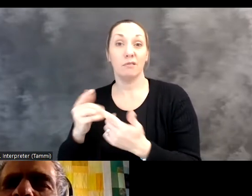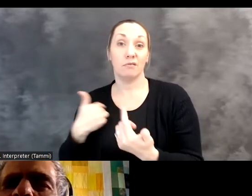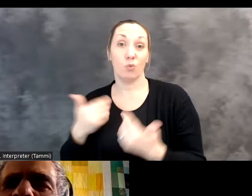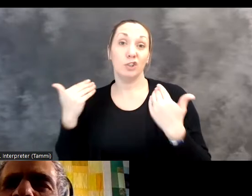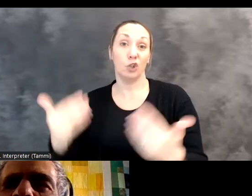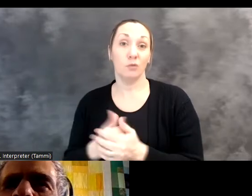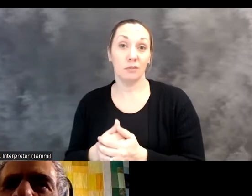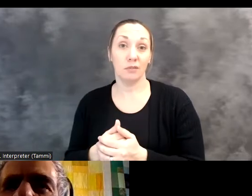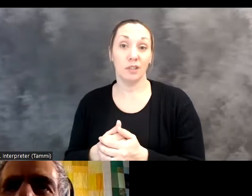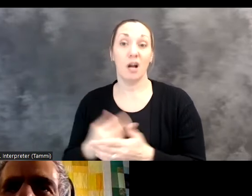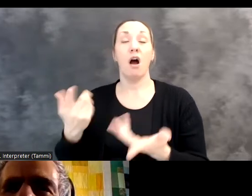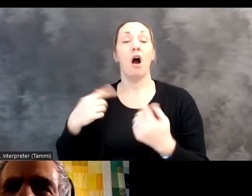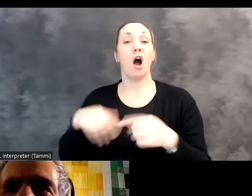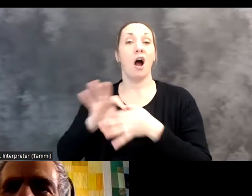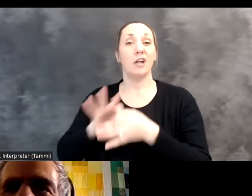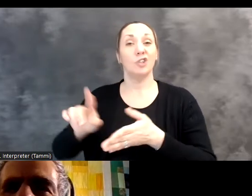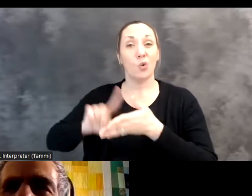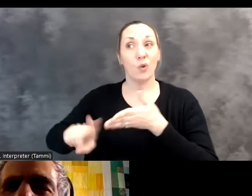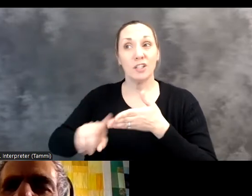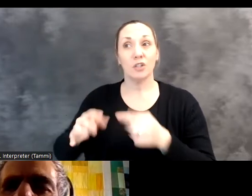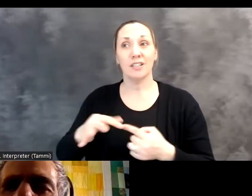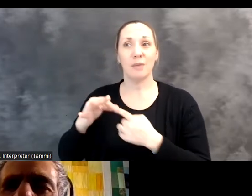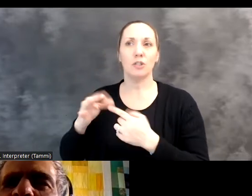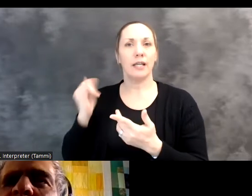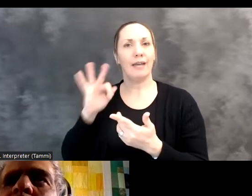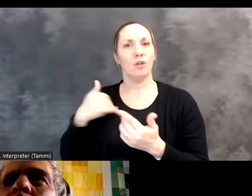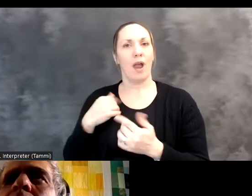accomplished, well that's what we'll do